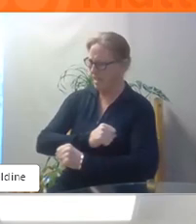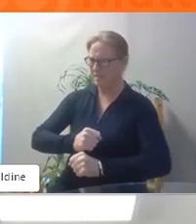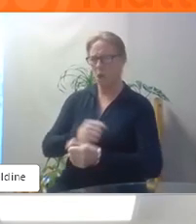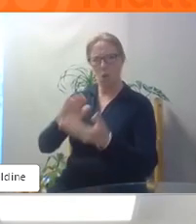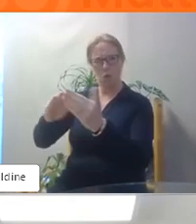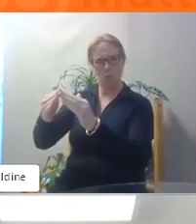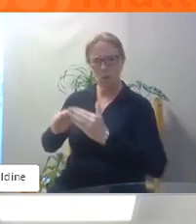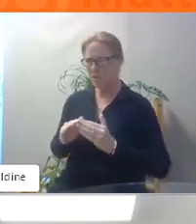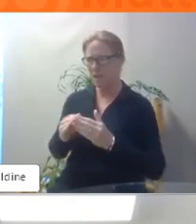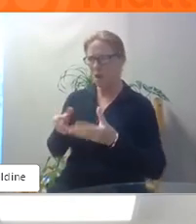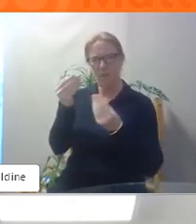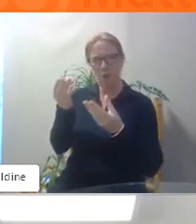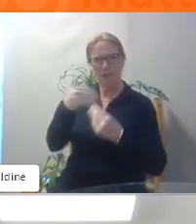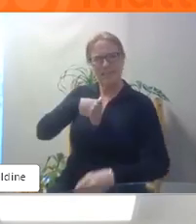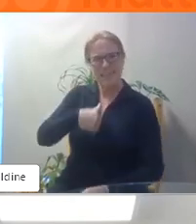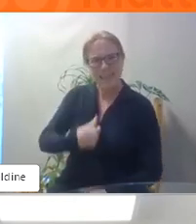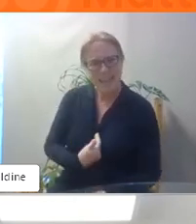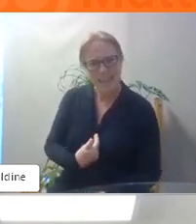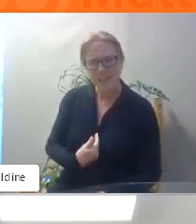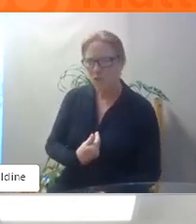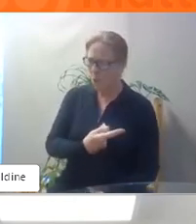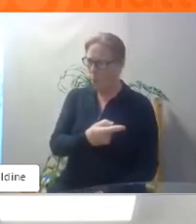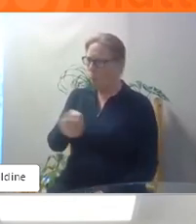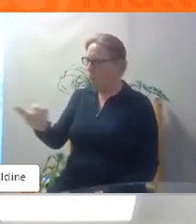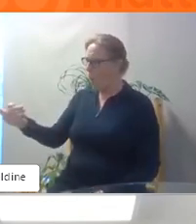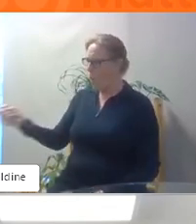learners need so that everybody can participate within that. So